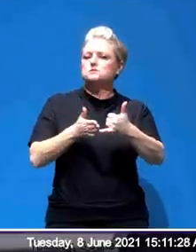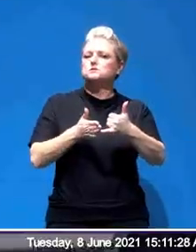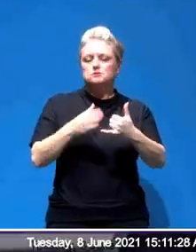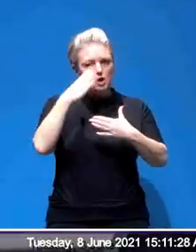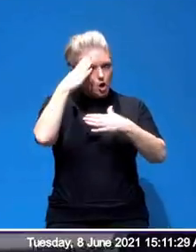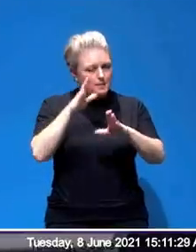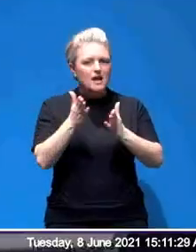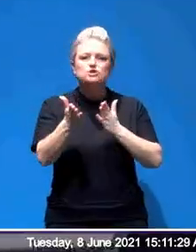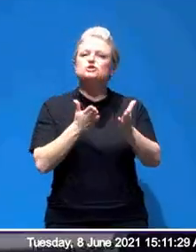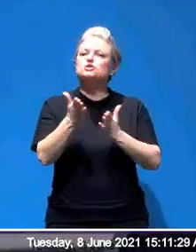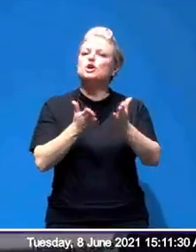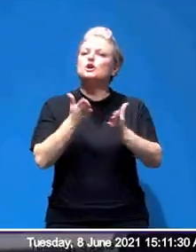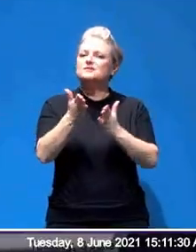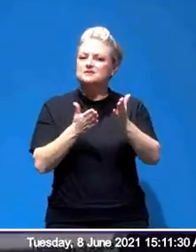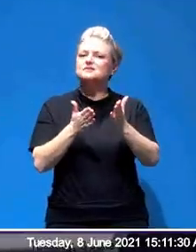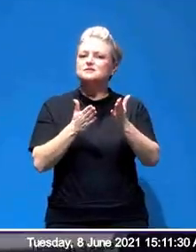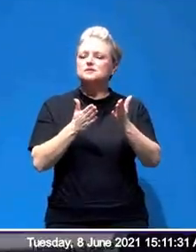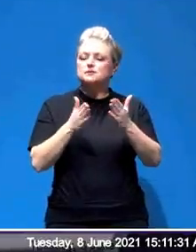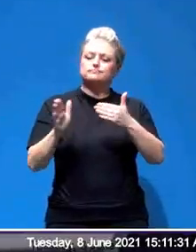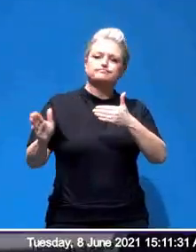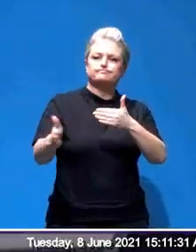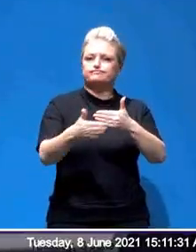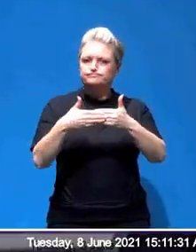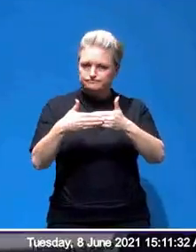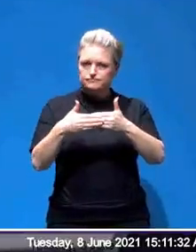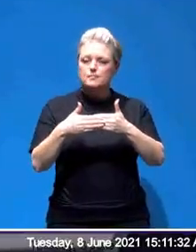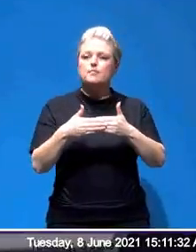including nursing services, community nursing.